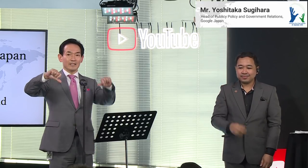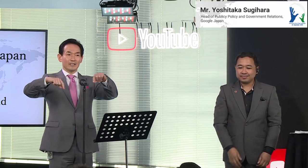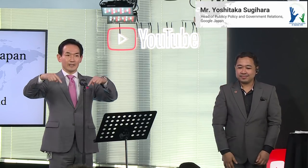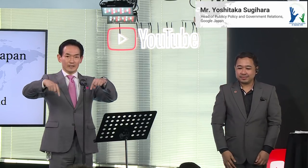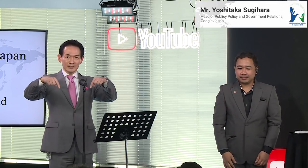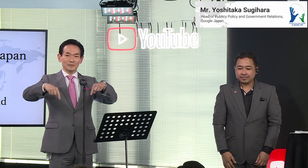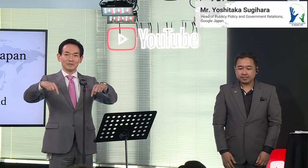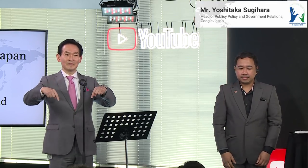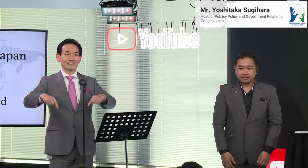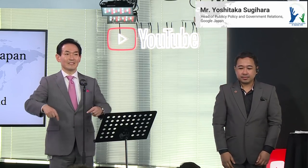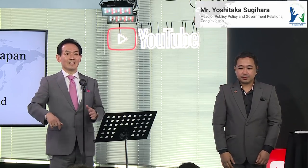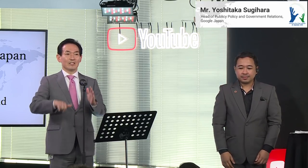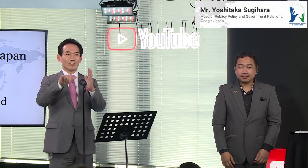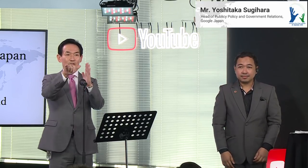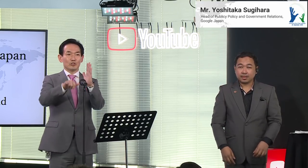Hello?